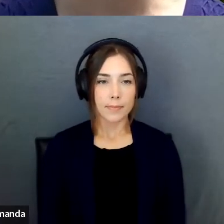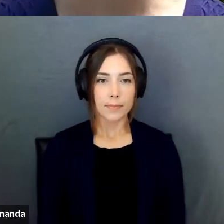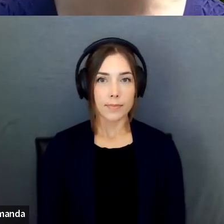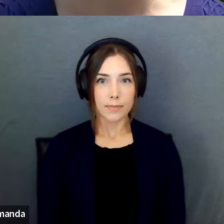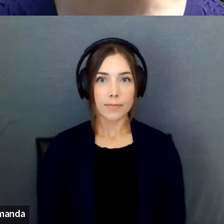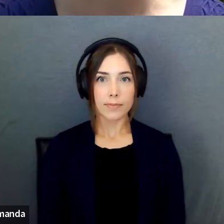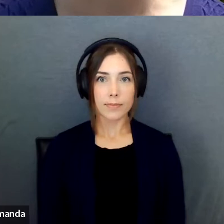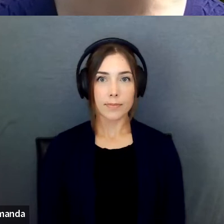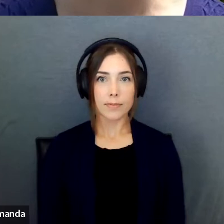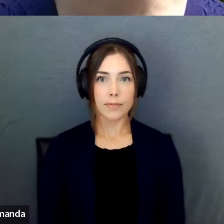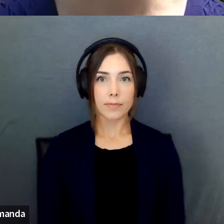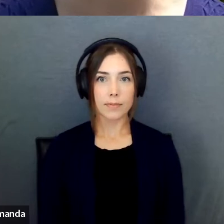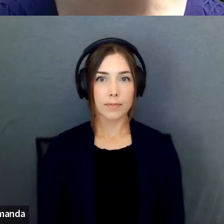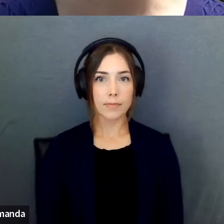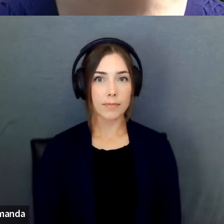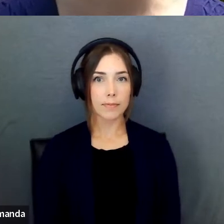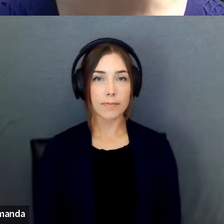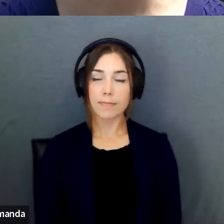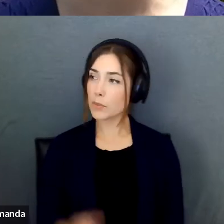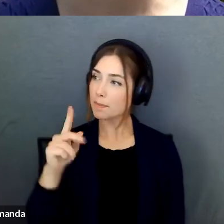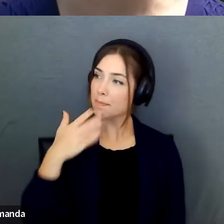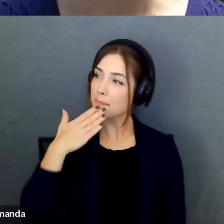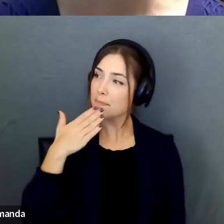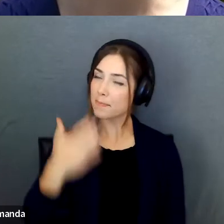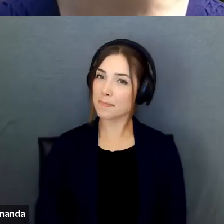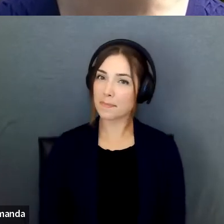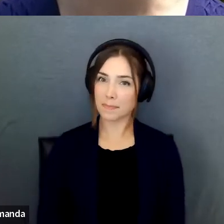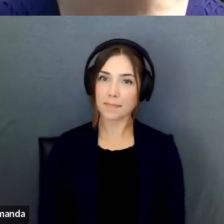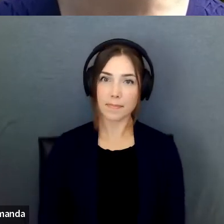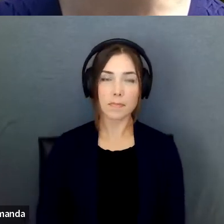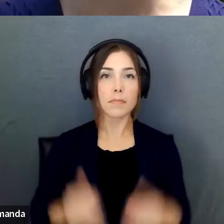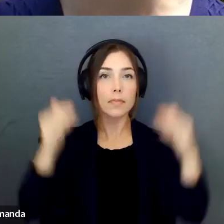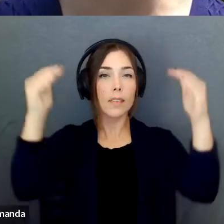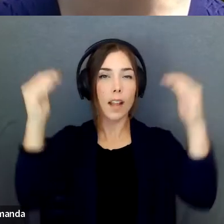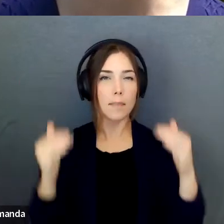We will go on told next question.